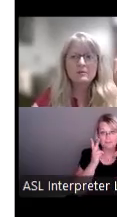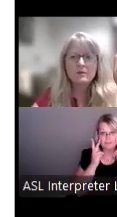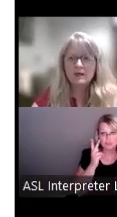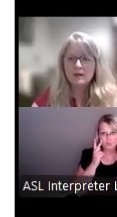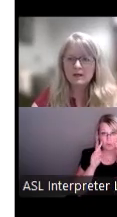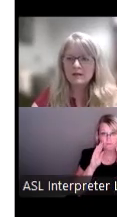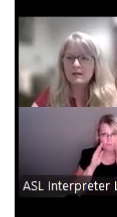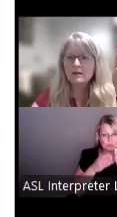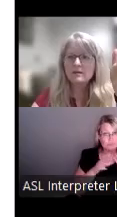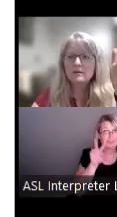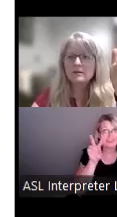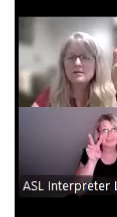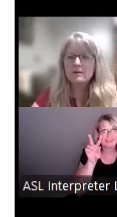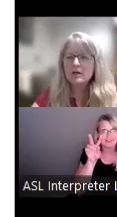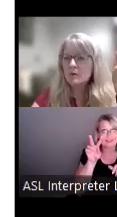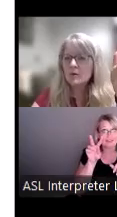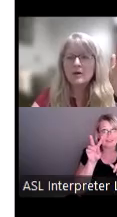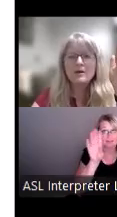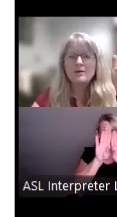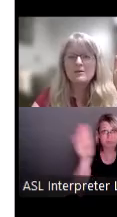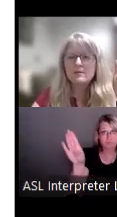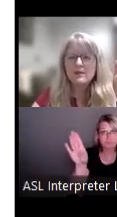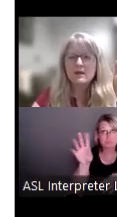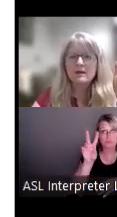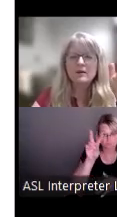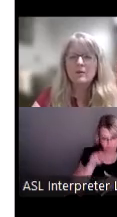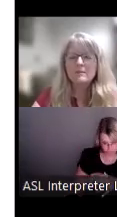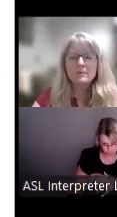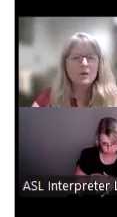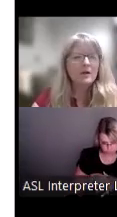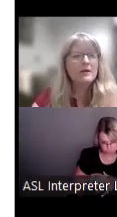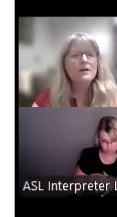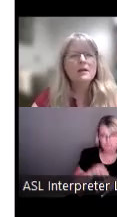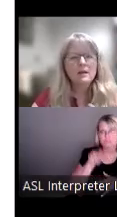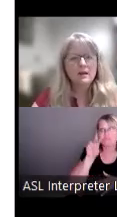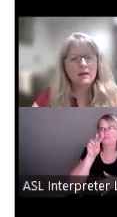from looking at a smart board or something, a whiteboard, and